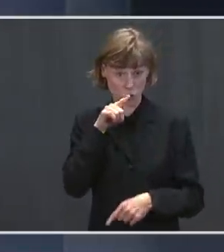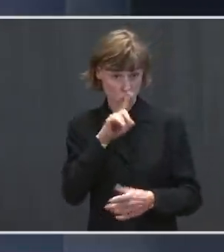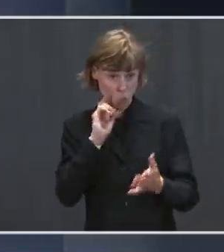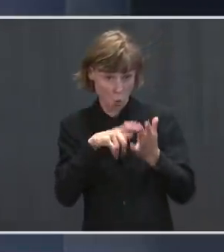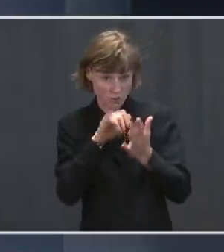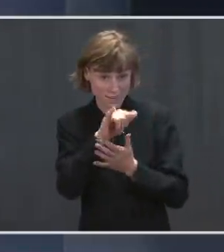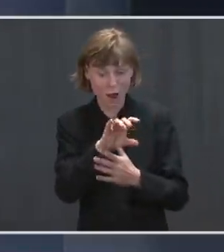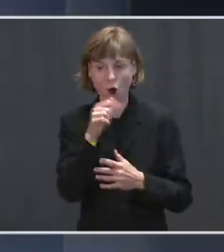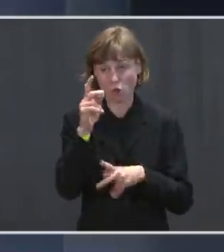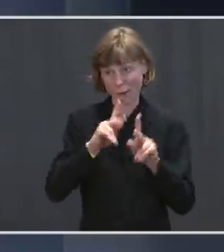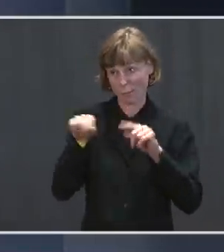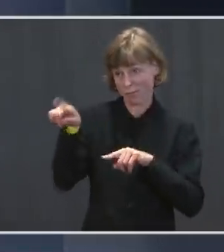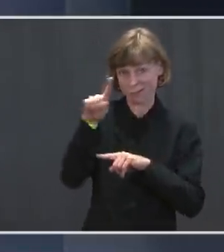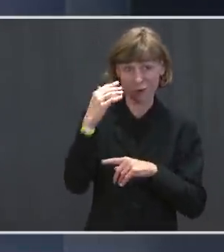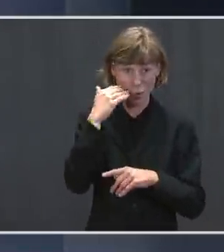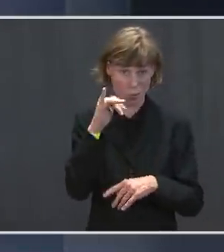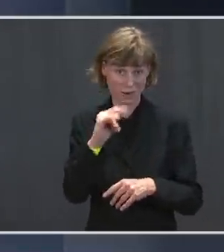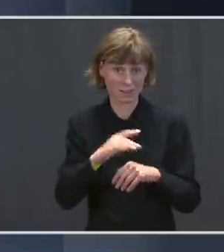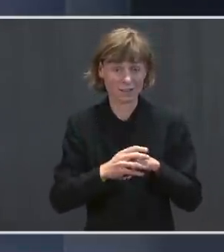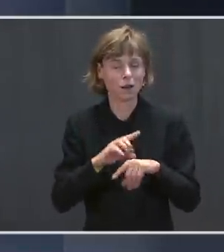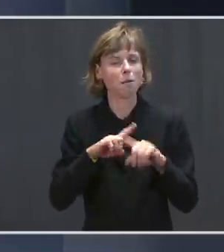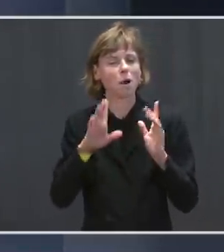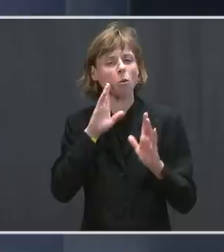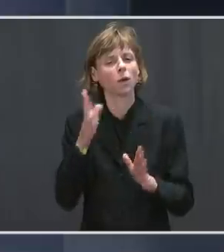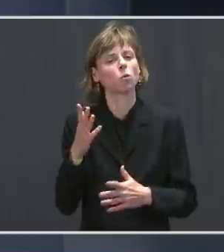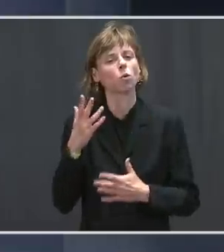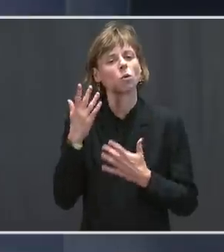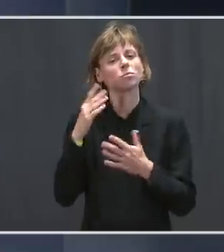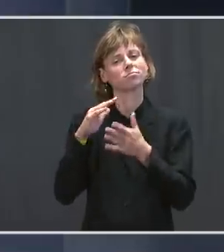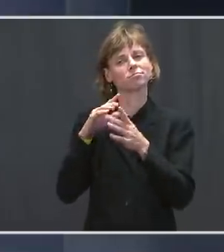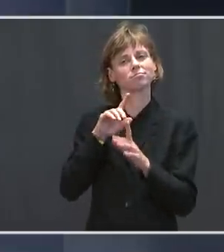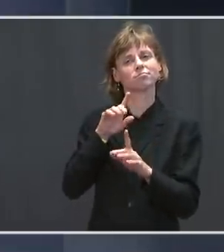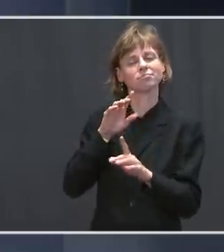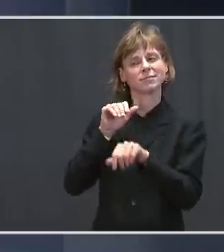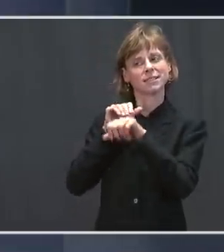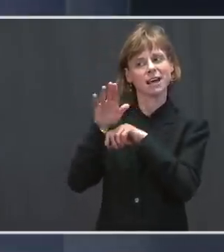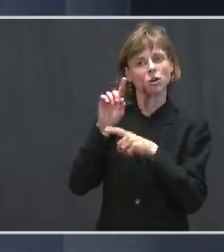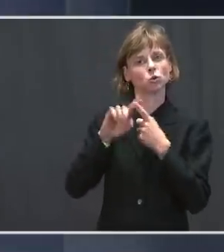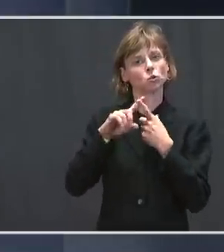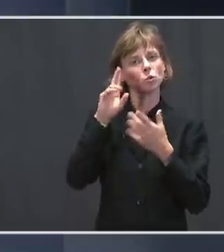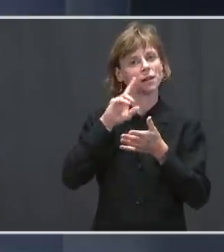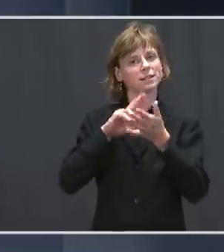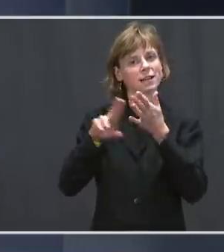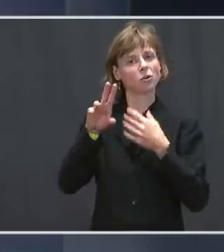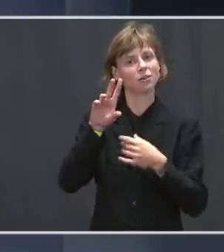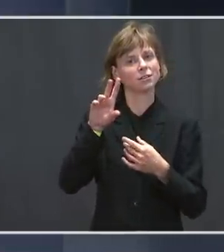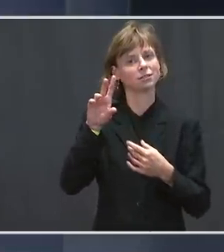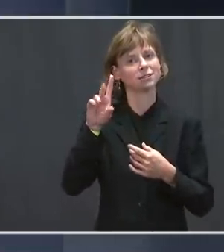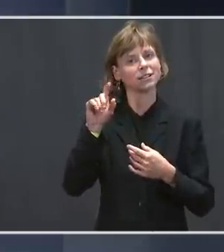but we'll defer to the secretary of Homeland Security for more specifics about the path forward. Go ahead, Kristen. The Press: Thank you, Jen.